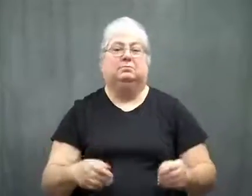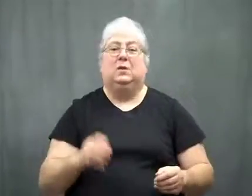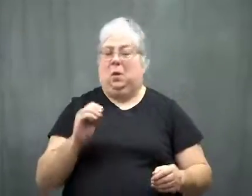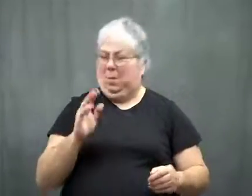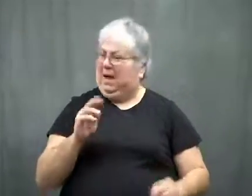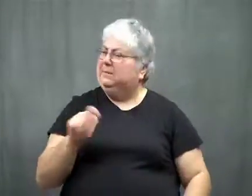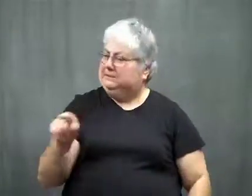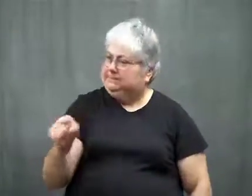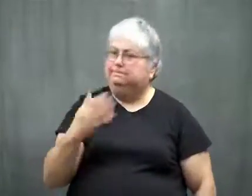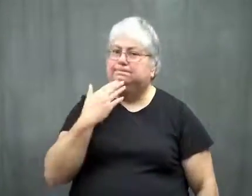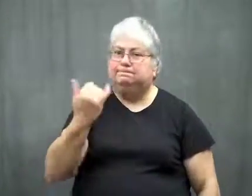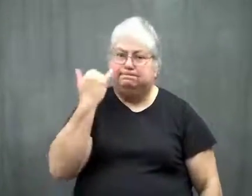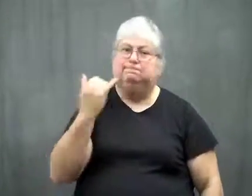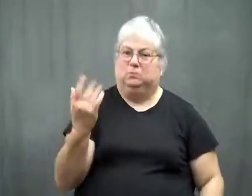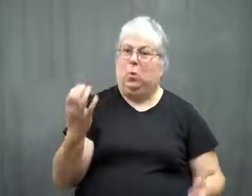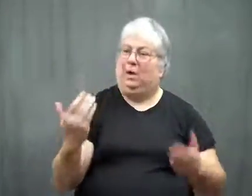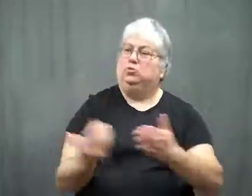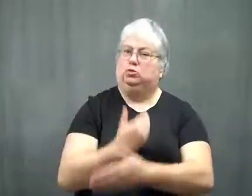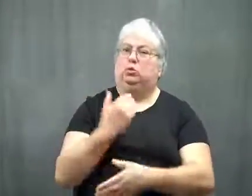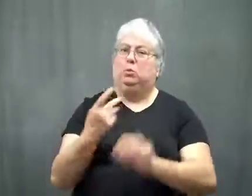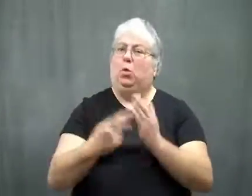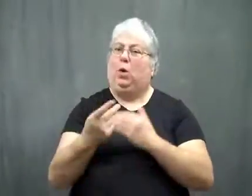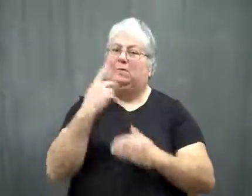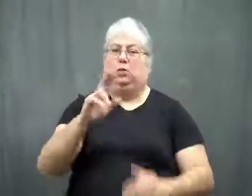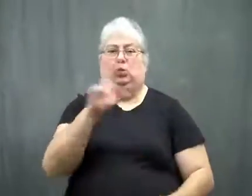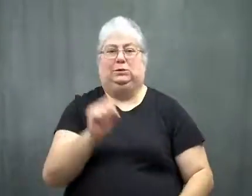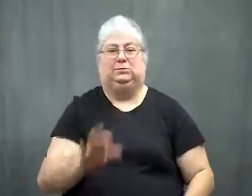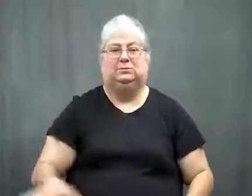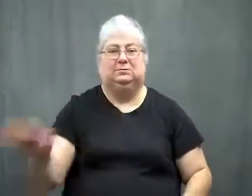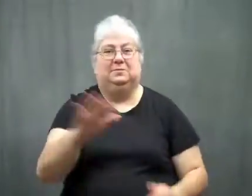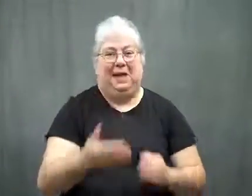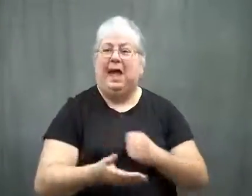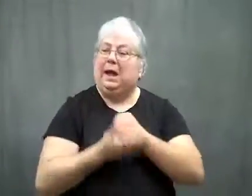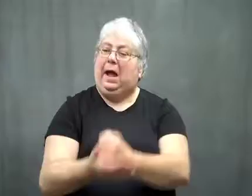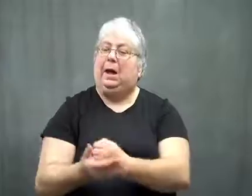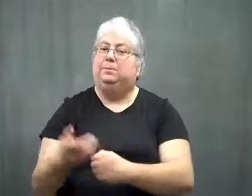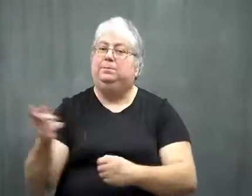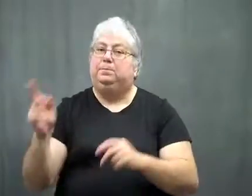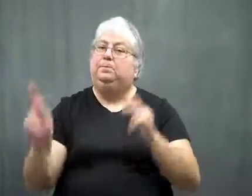Obama wants a nationwide program like that.